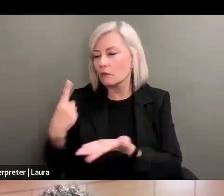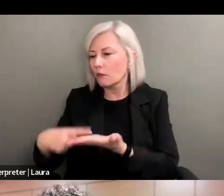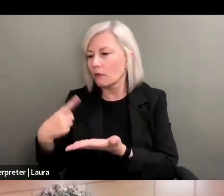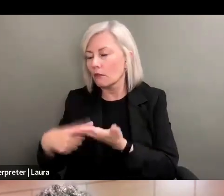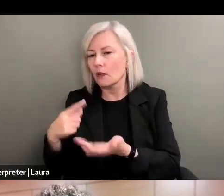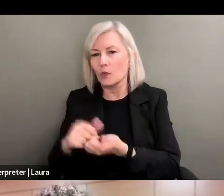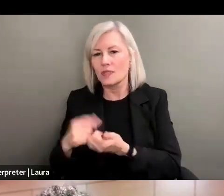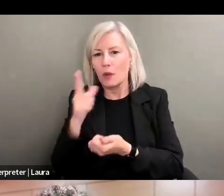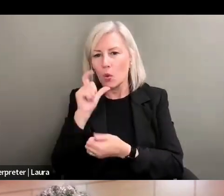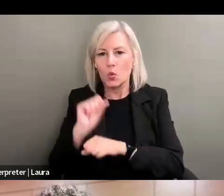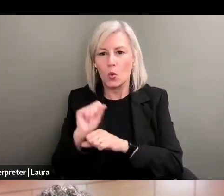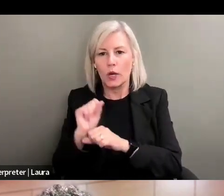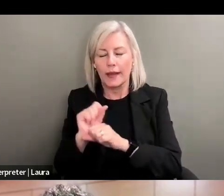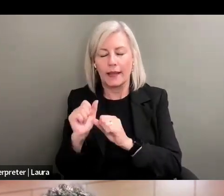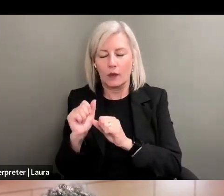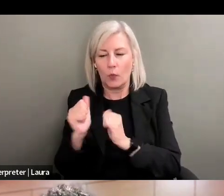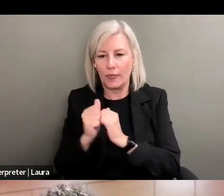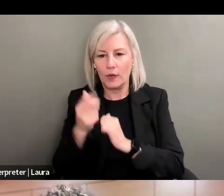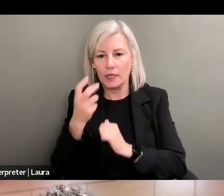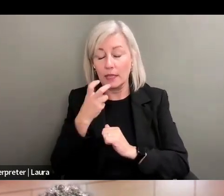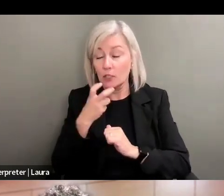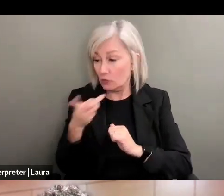with them on their speech to see like, is this a common error for them?